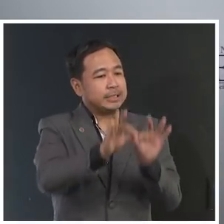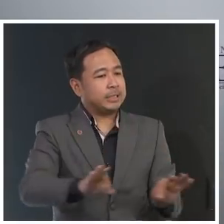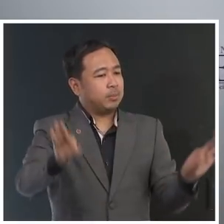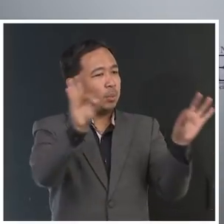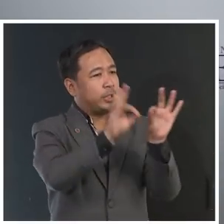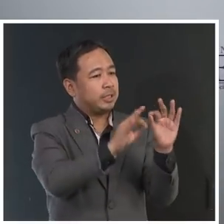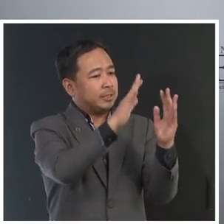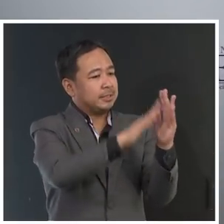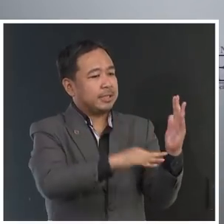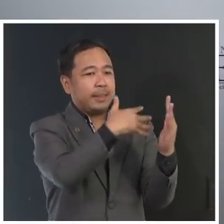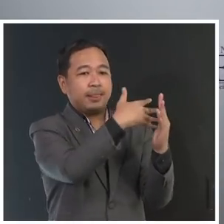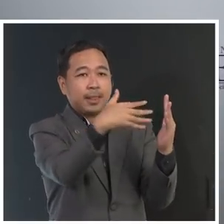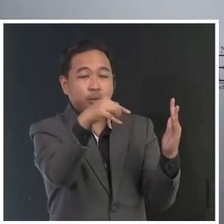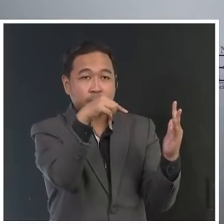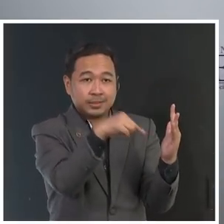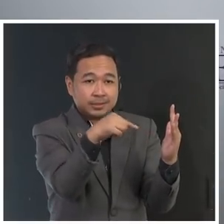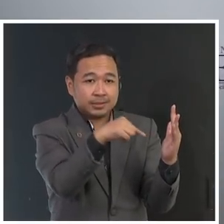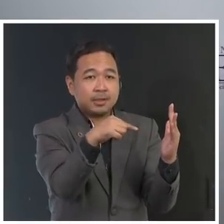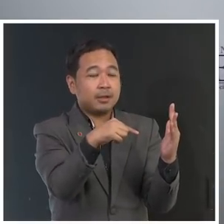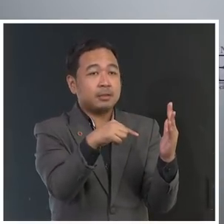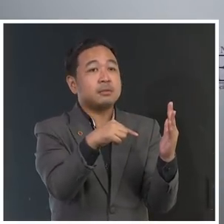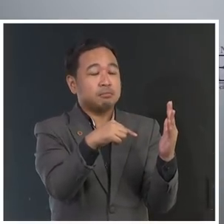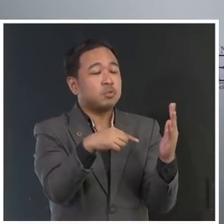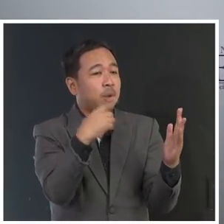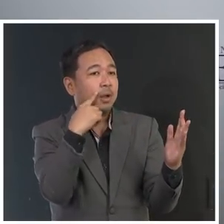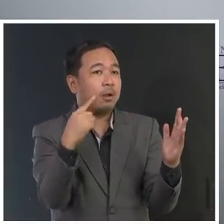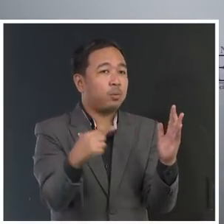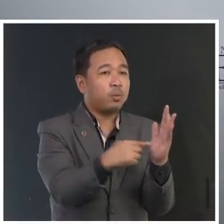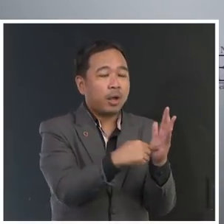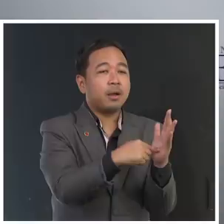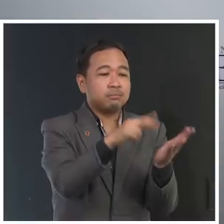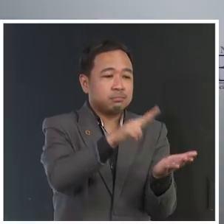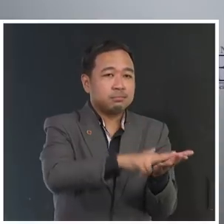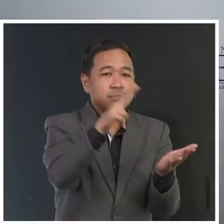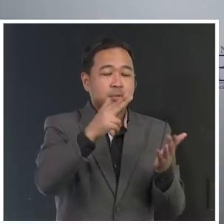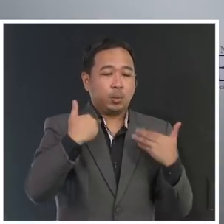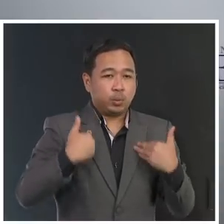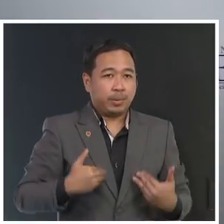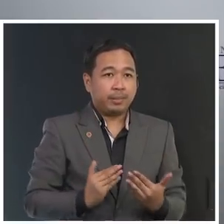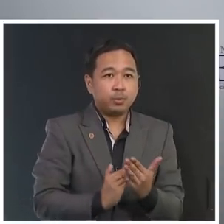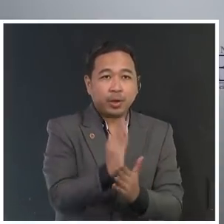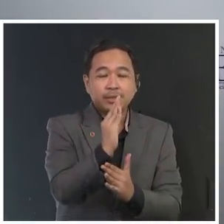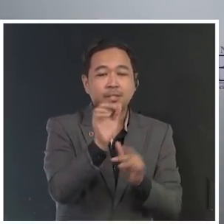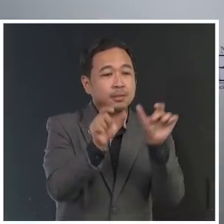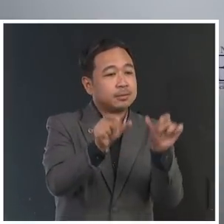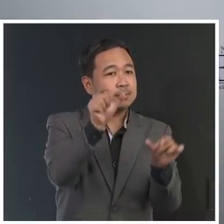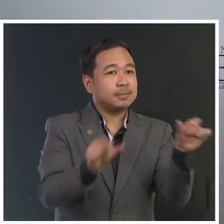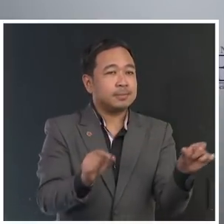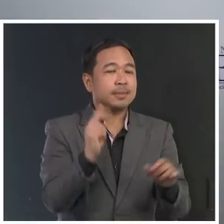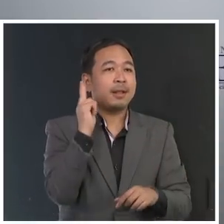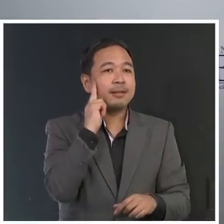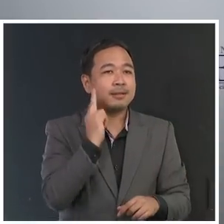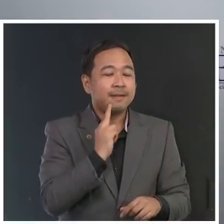As you are aware, the International Day of Sign Languages was proclaimed last year, by the UN General Assembly, with the aim to raise awareness of the importance of sign language